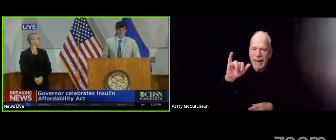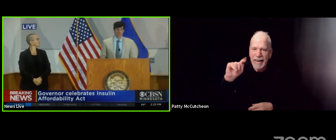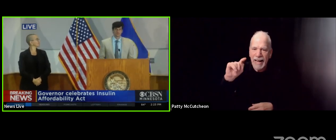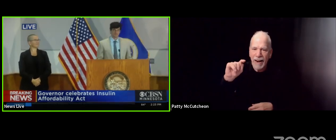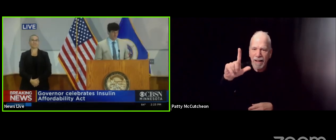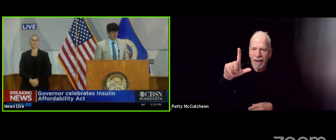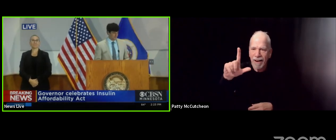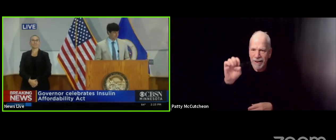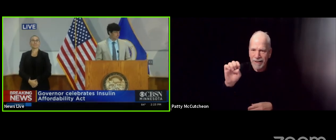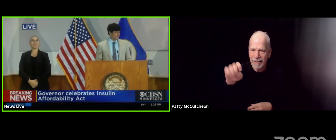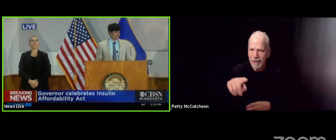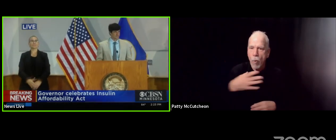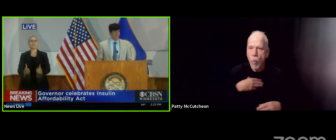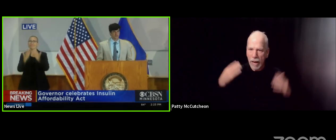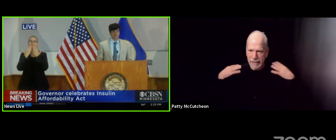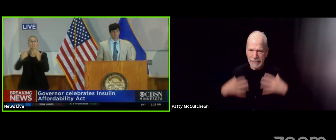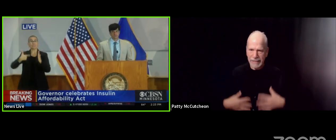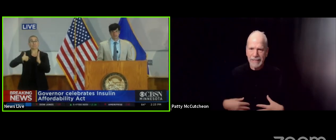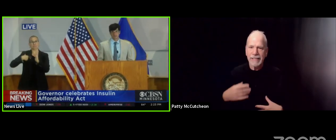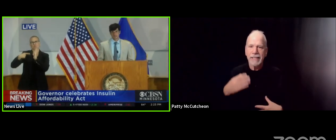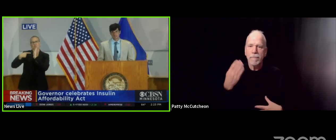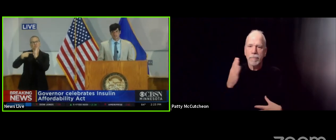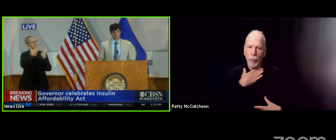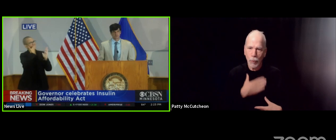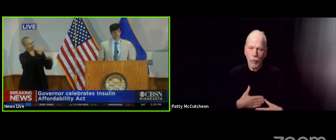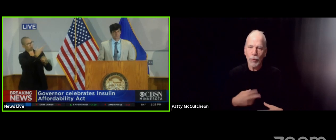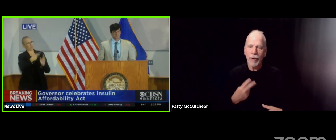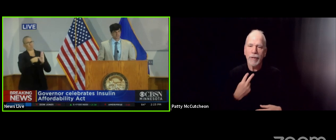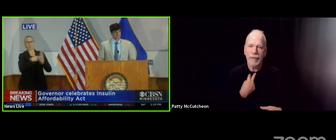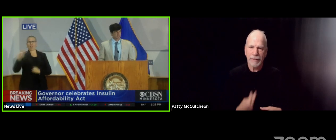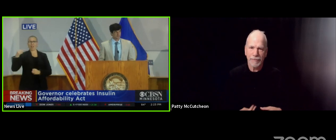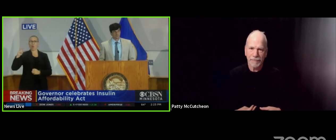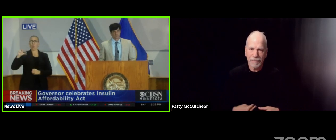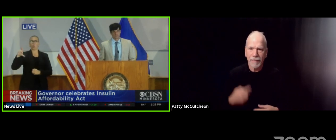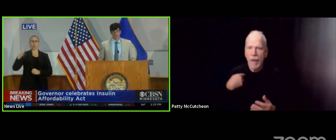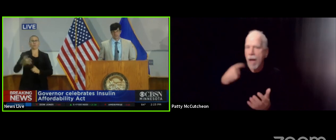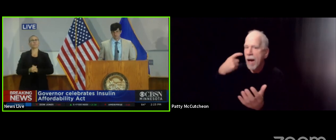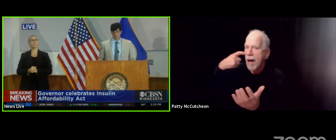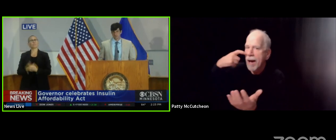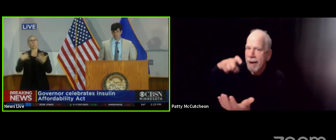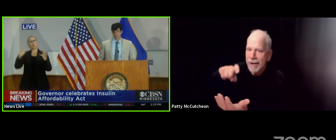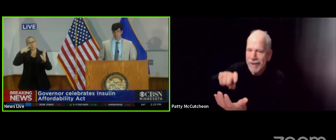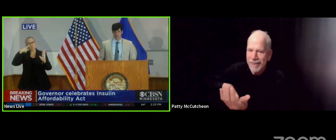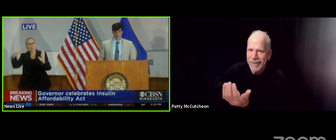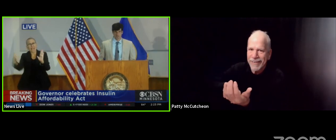≫ THANK YOU, REPRESENTATIVE HOWARD. THE FIRST THING I WANT TO DO IS RECOGNIZE THE WORK THAT SENATOR WIKLUND HAS PUT INTO THIS BILL. SHE COULD